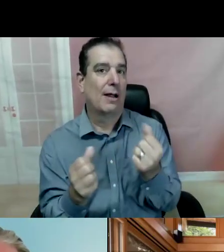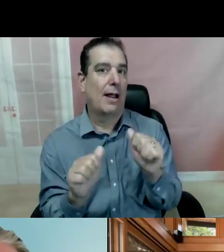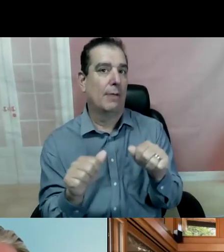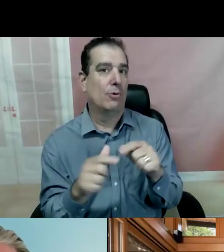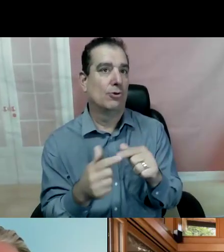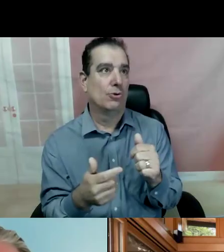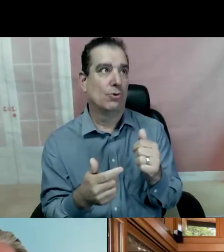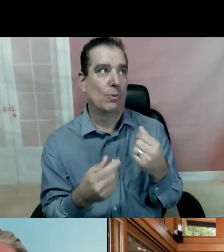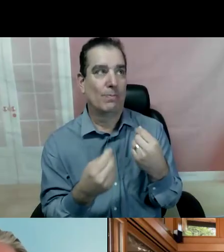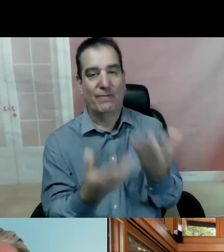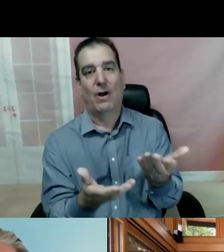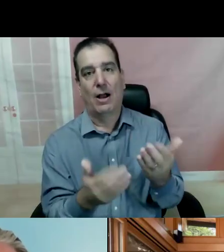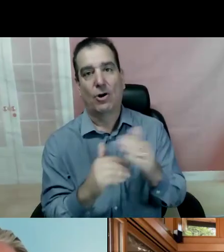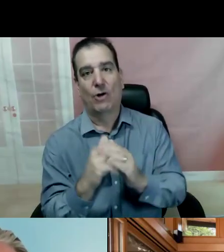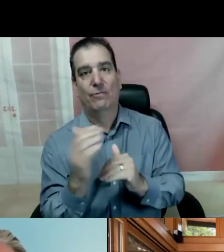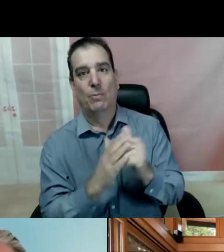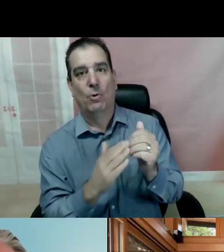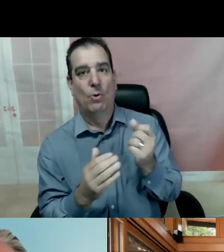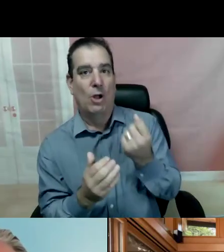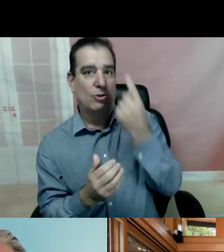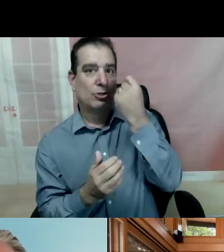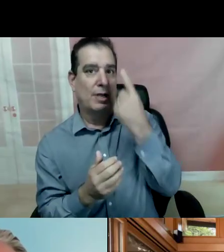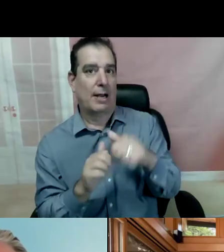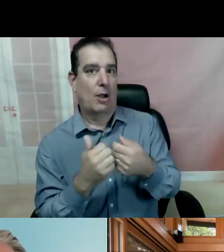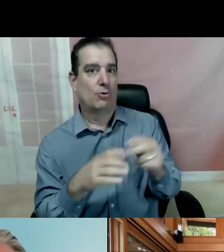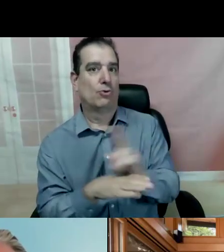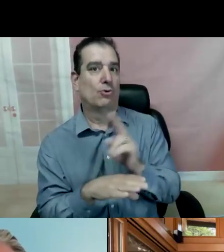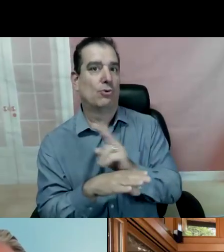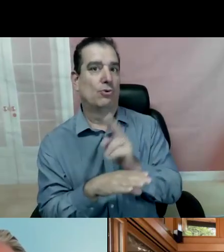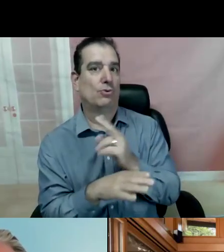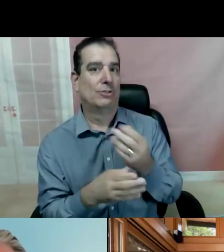and use different approach for different people, and make sure that we can provide their training